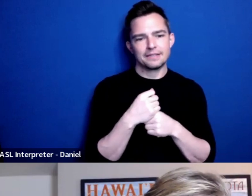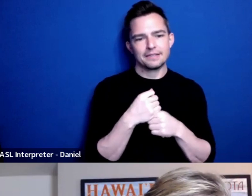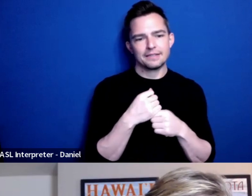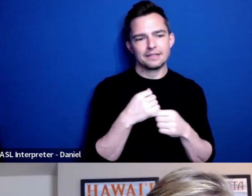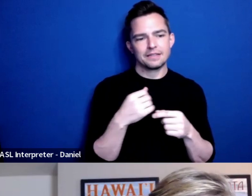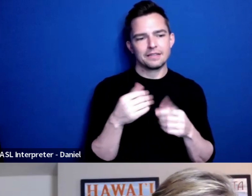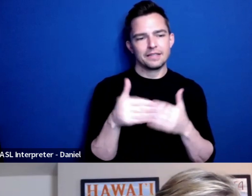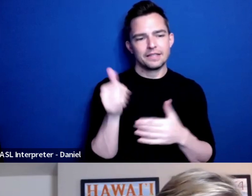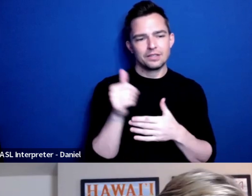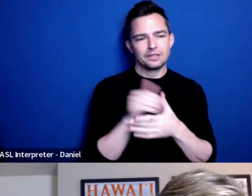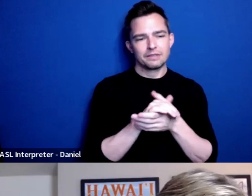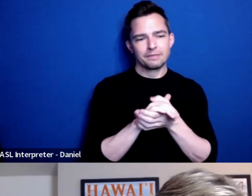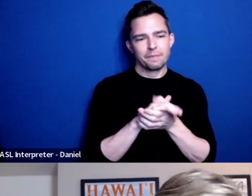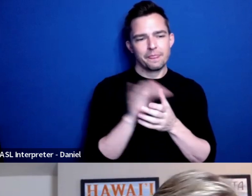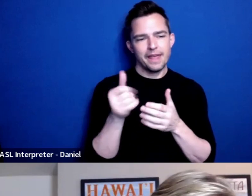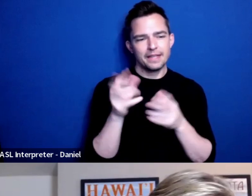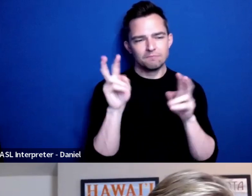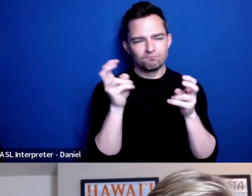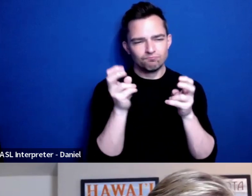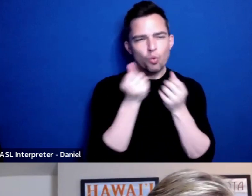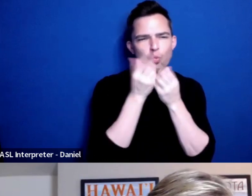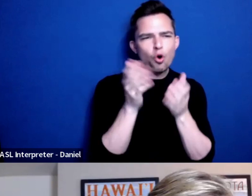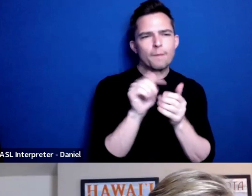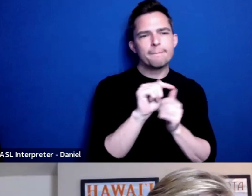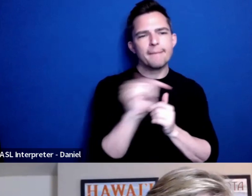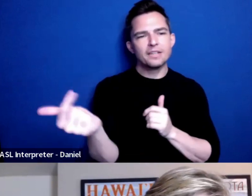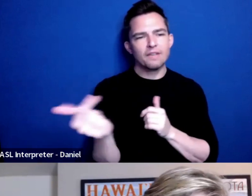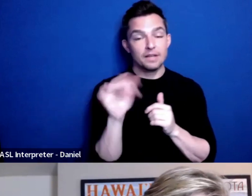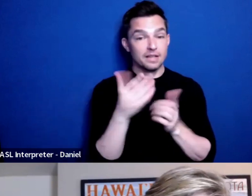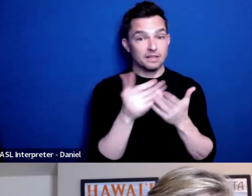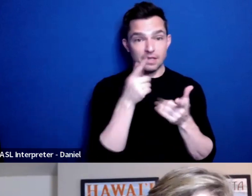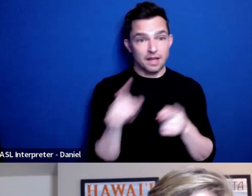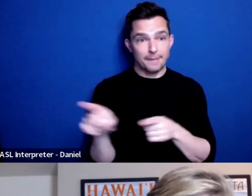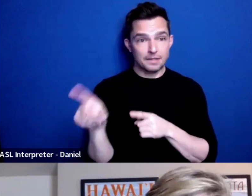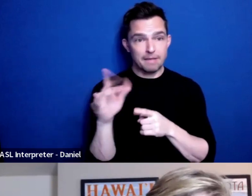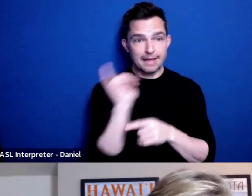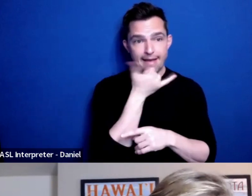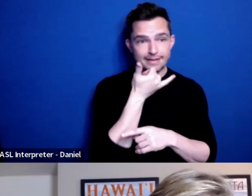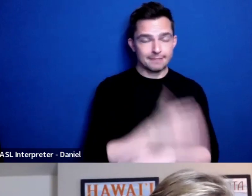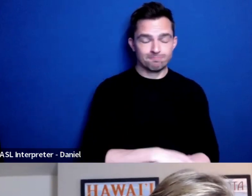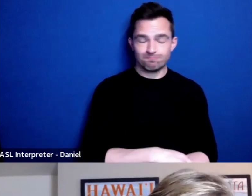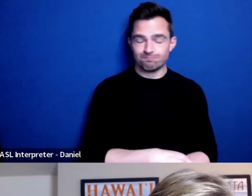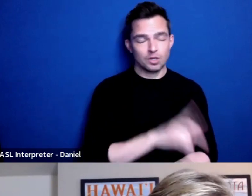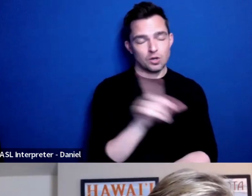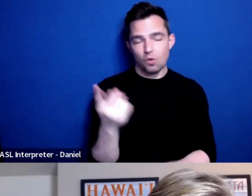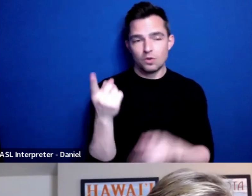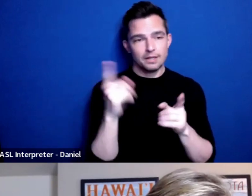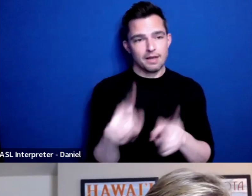of that warm handoff. And that stuff doesn't happen. By accident, that stuff only happens with planning.